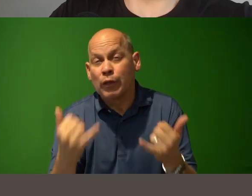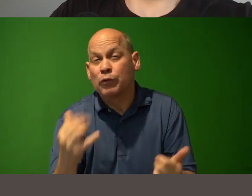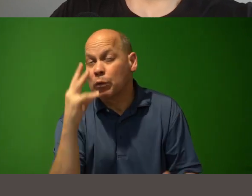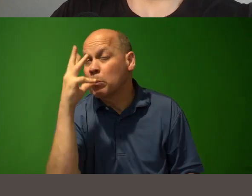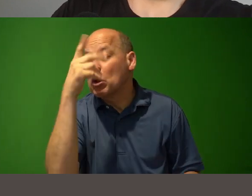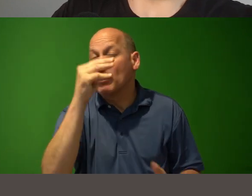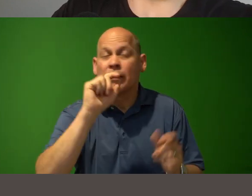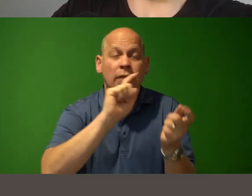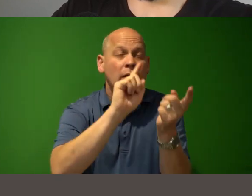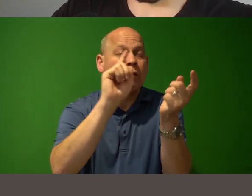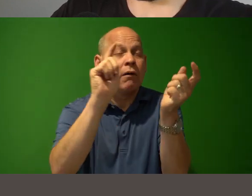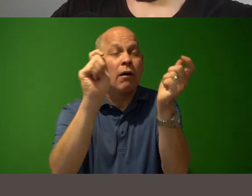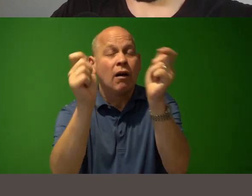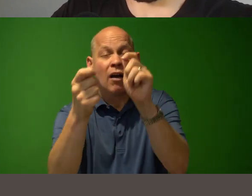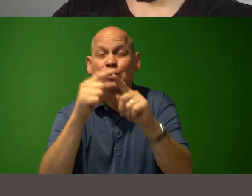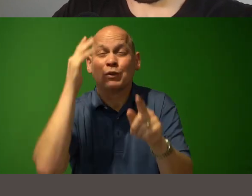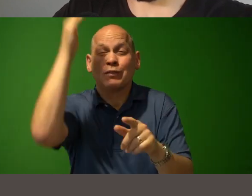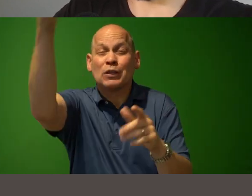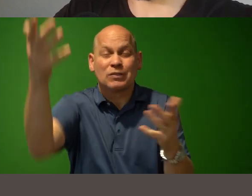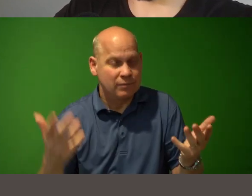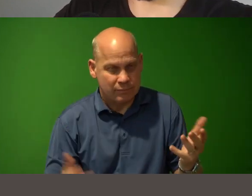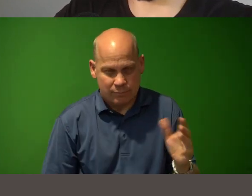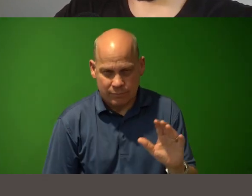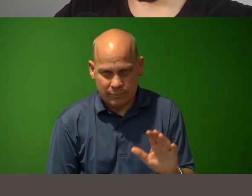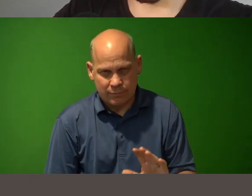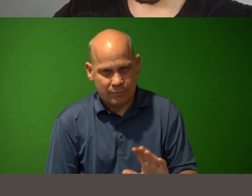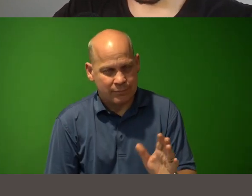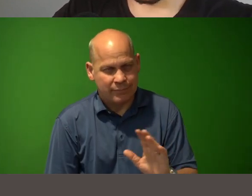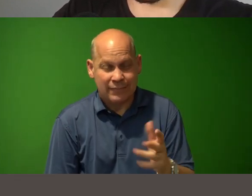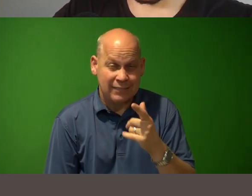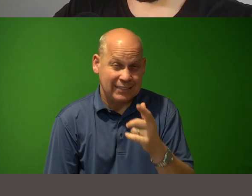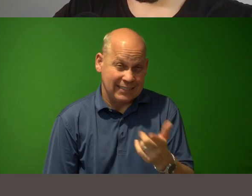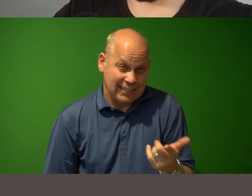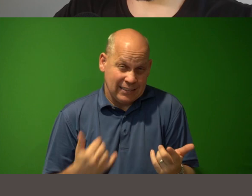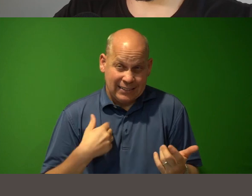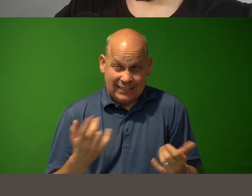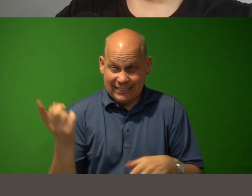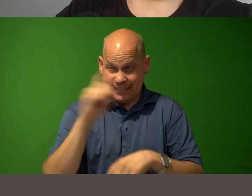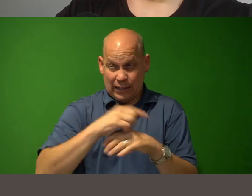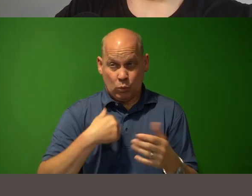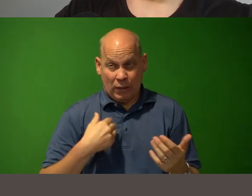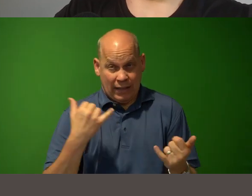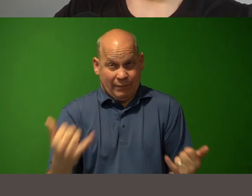evolution of diagram in the future, right? Well, here's what we have as diagrams now.